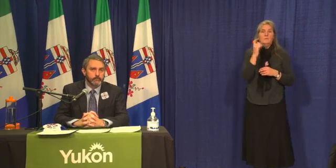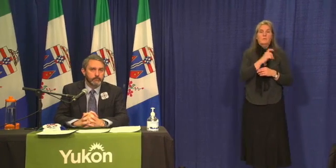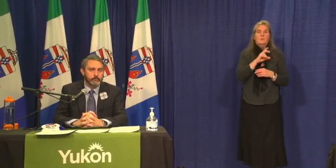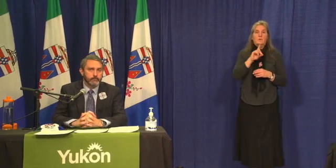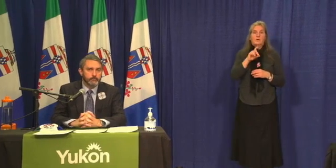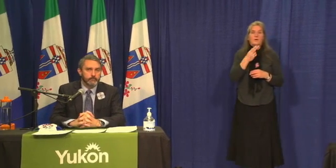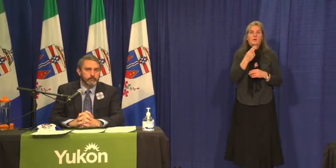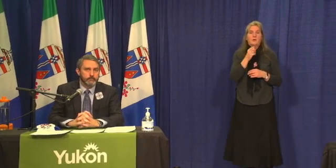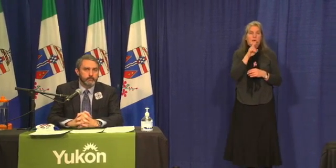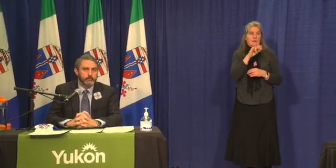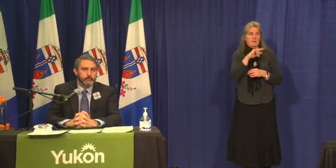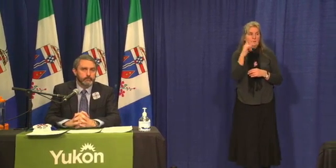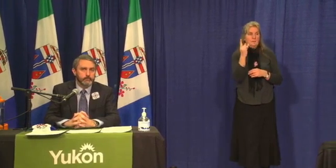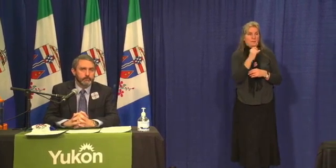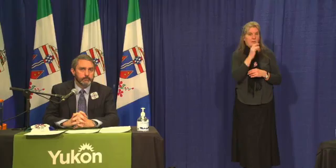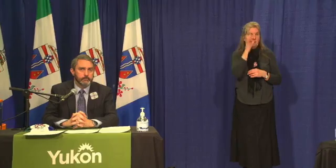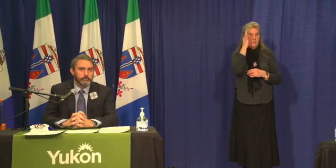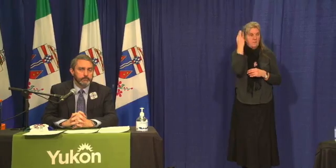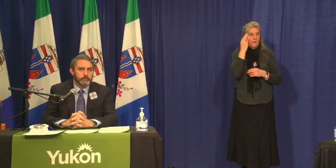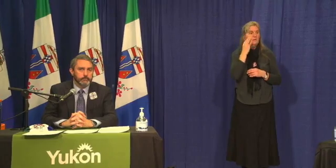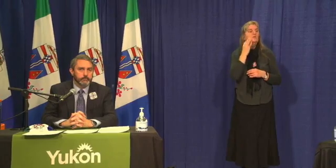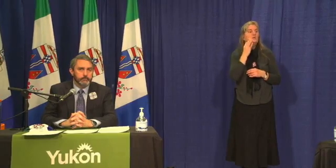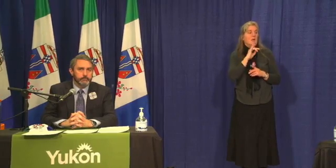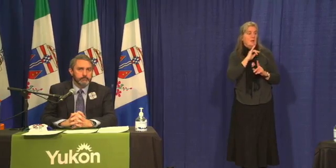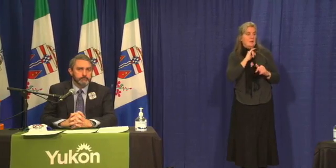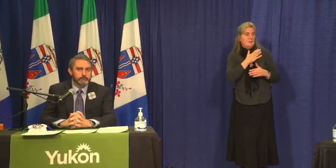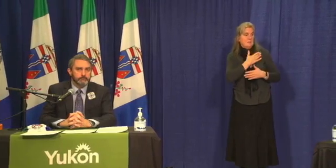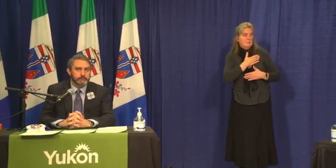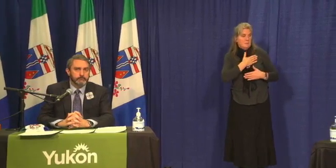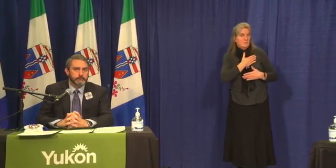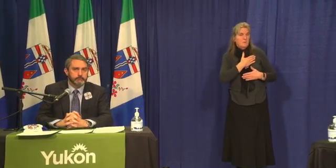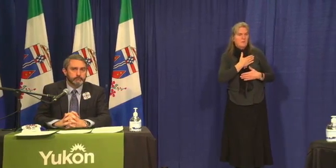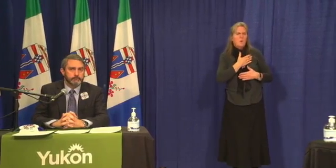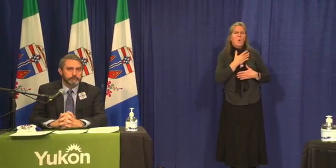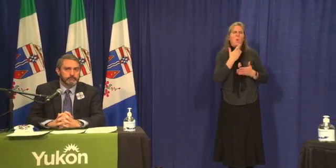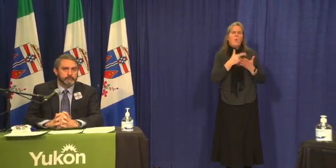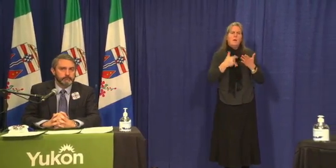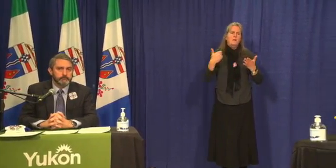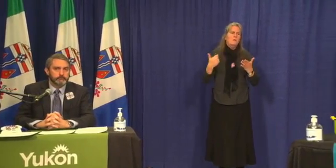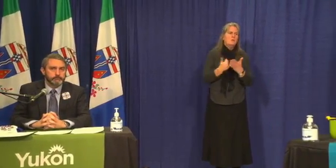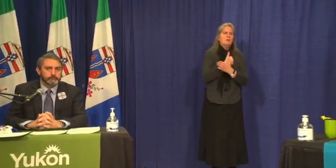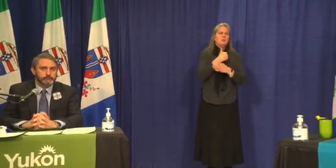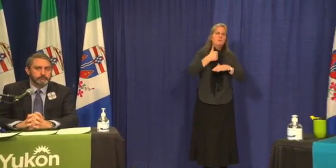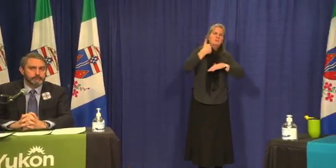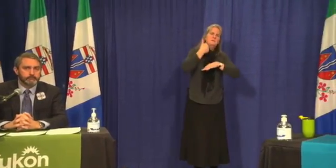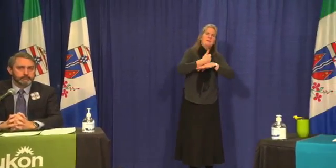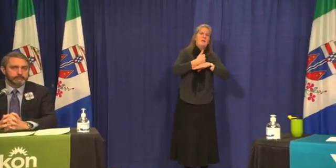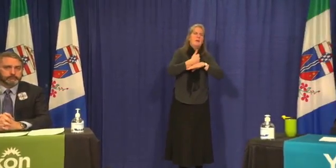So the question is for Dr Hanley. Could you please repeat and French, what are the new